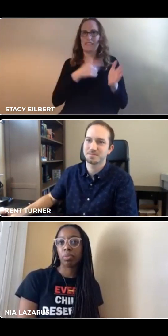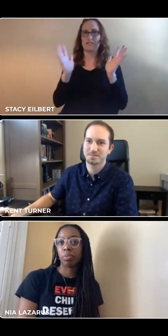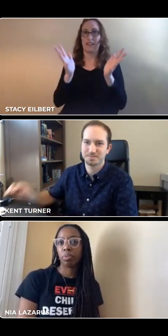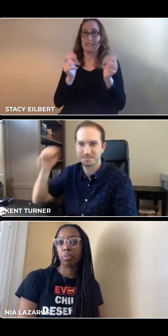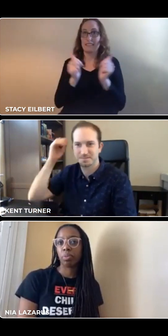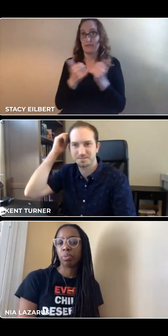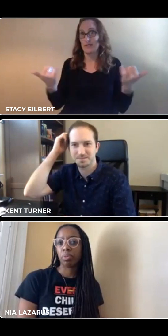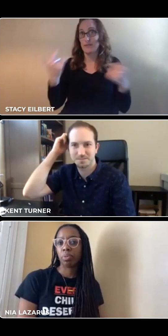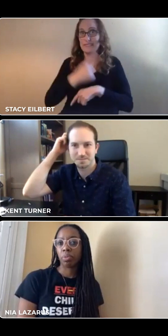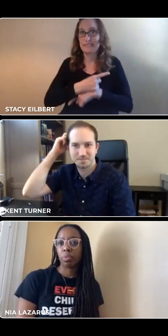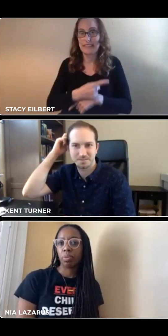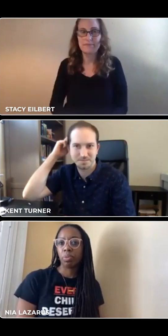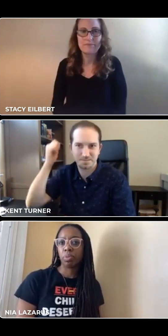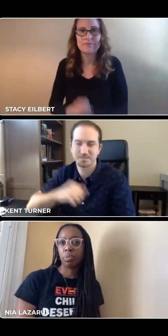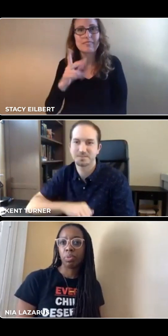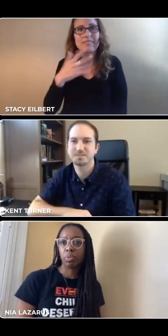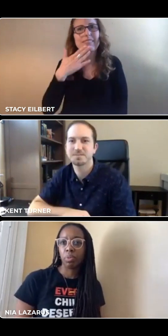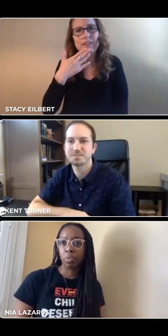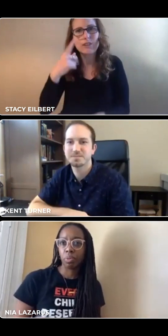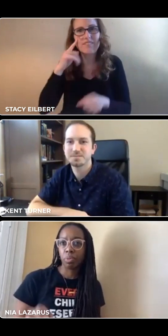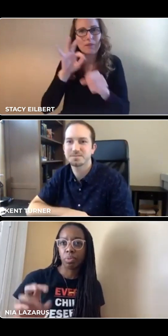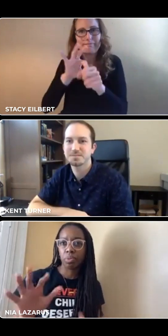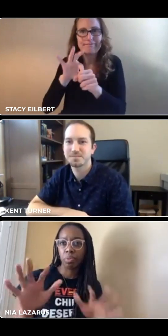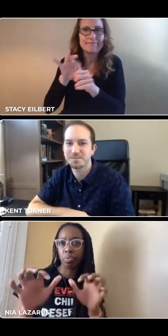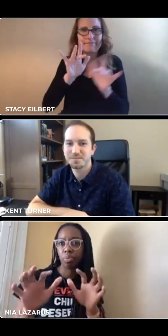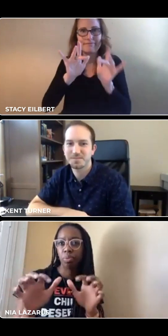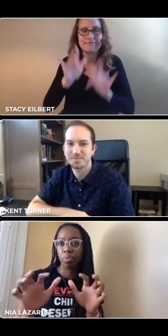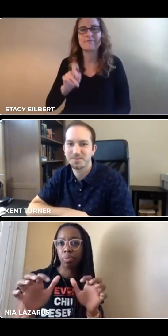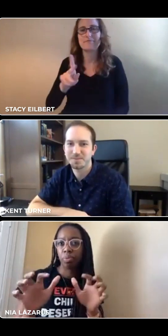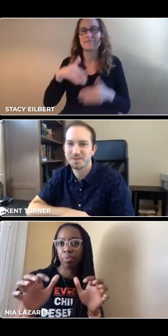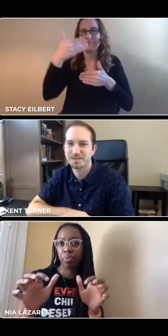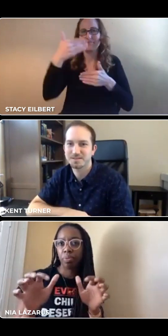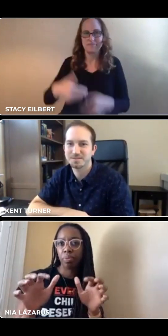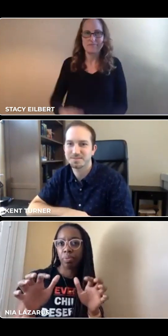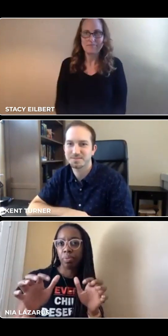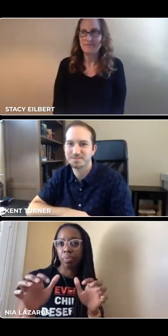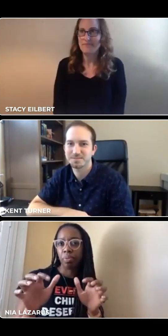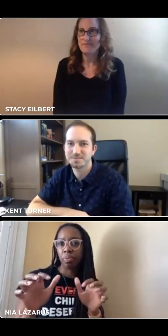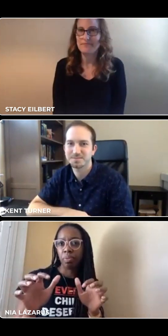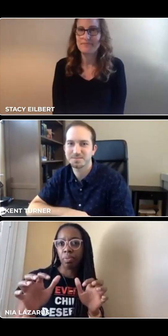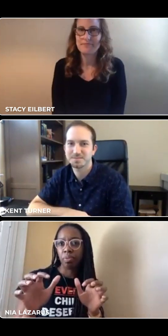Okay, that's a great picture of who we're talking with tonight. And that helps us.